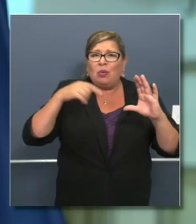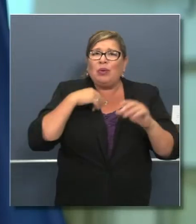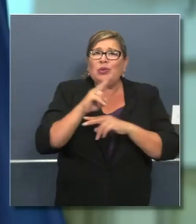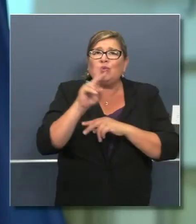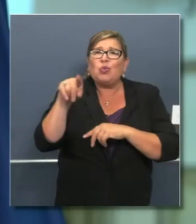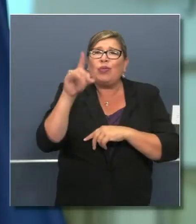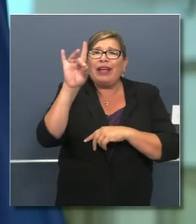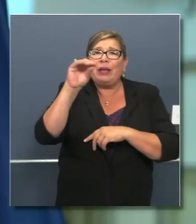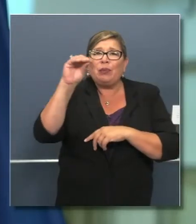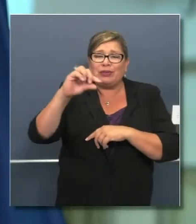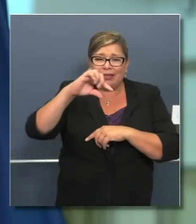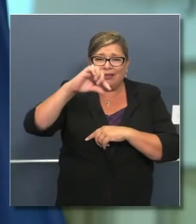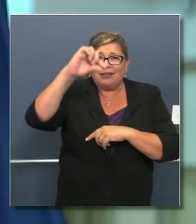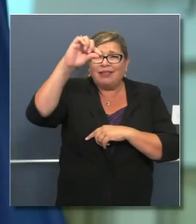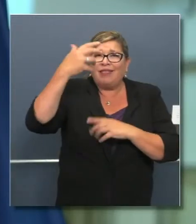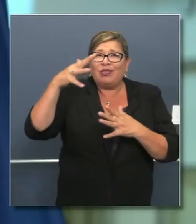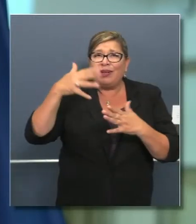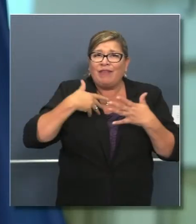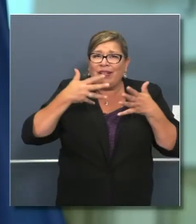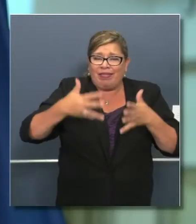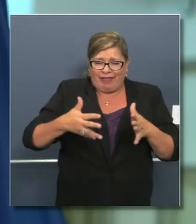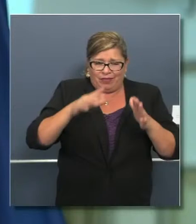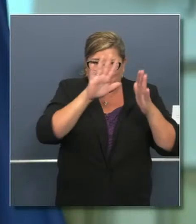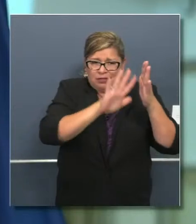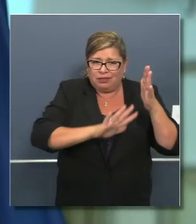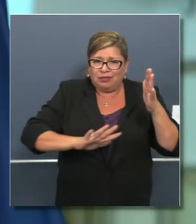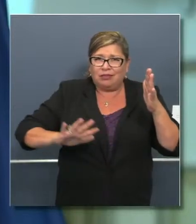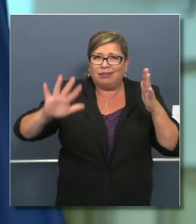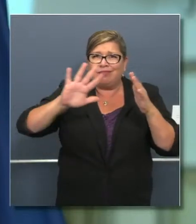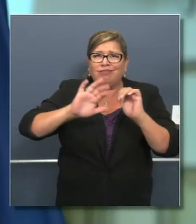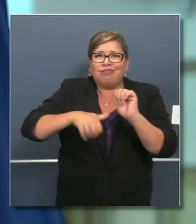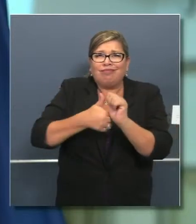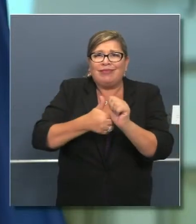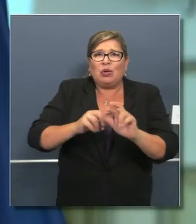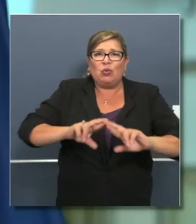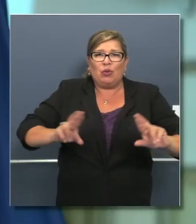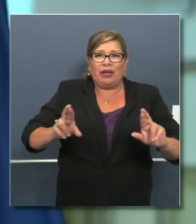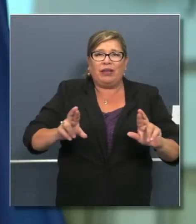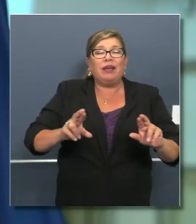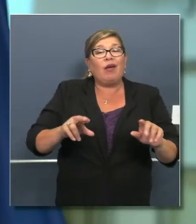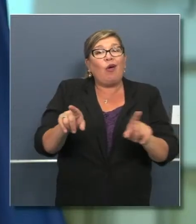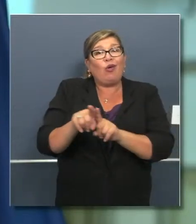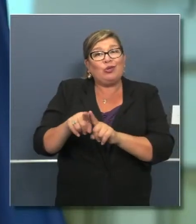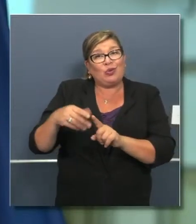number percentage-wise would go down if you included those alternative care sites Oh ICU